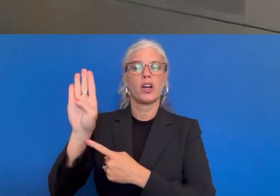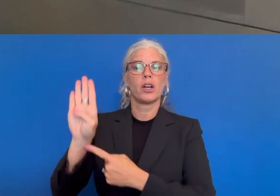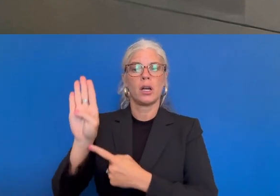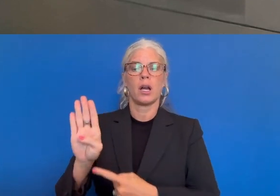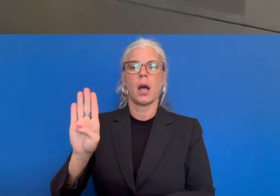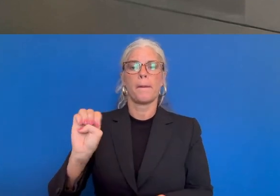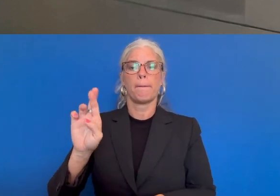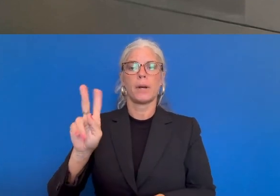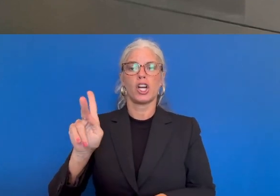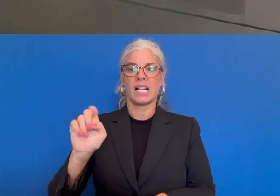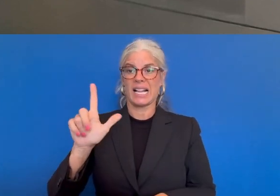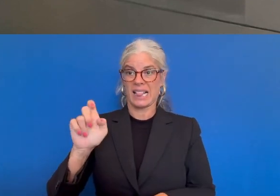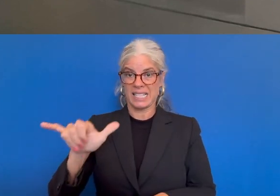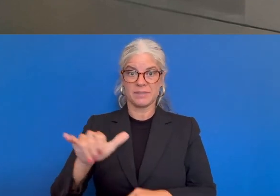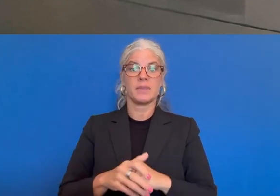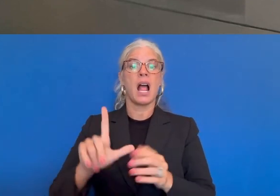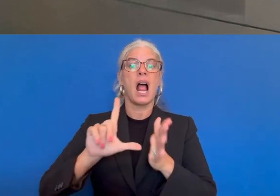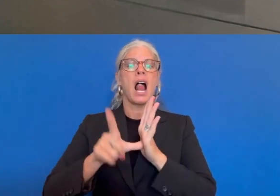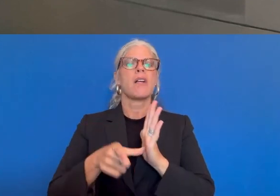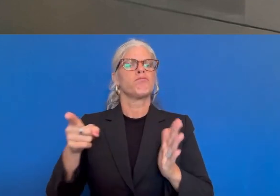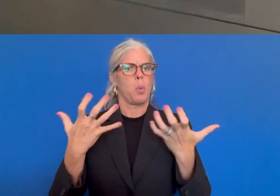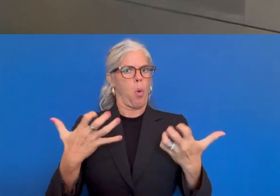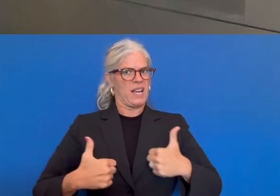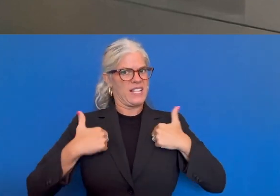And then he wanted to live on campus,